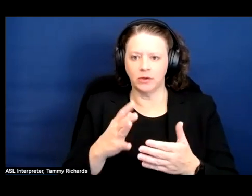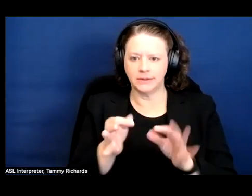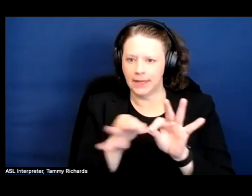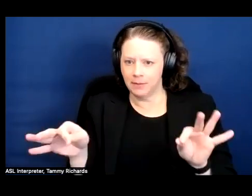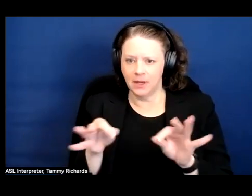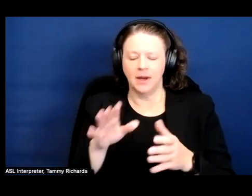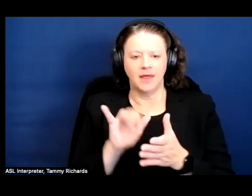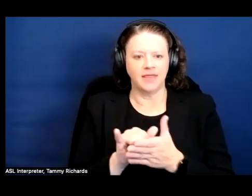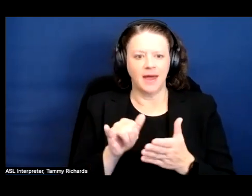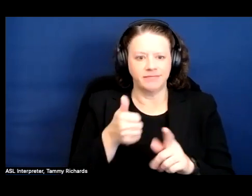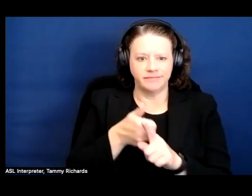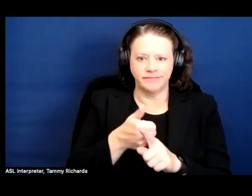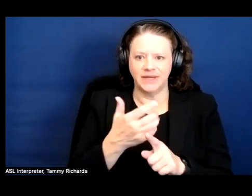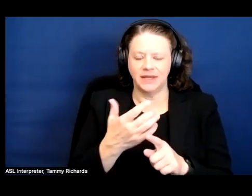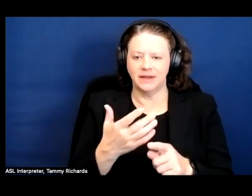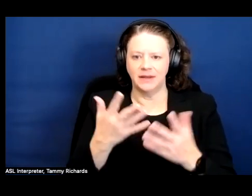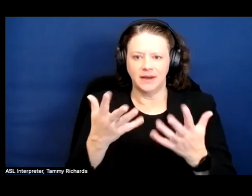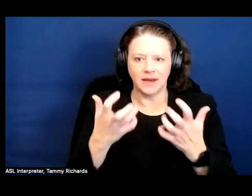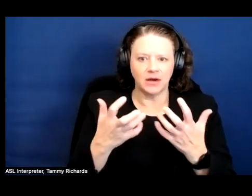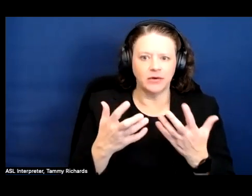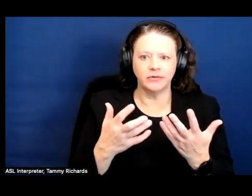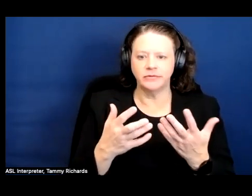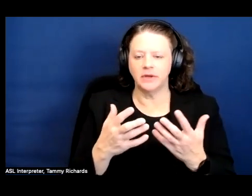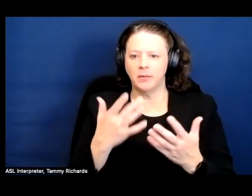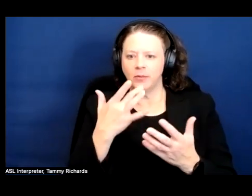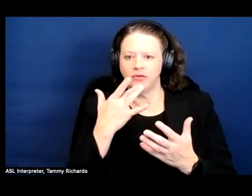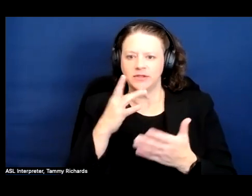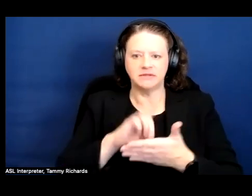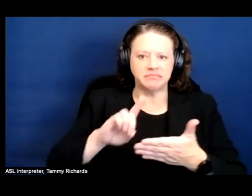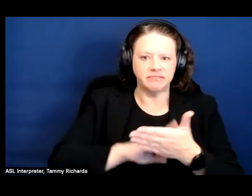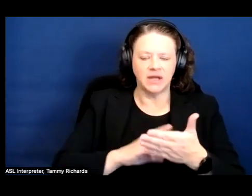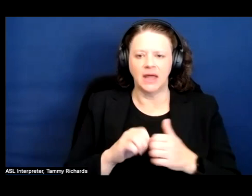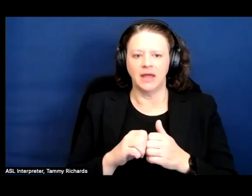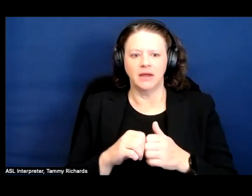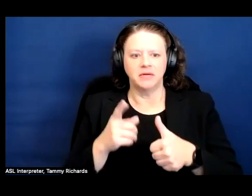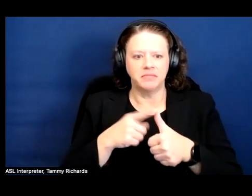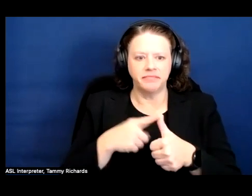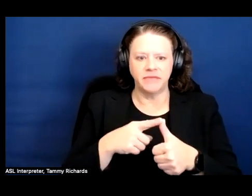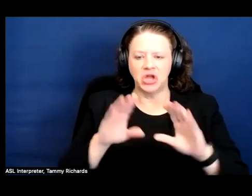or with transferring from sitting to standing, and things like that. Since the different animals are